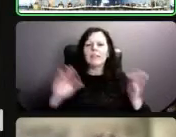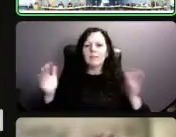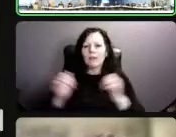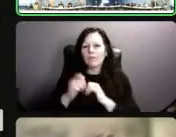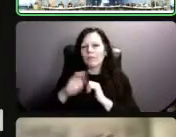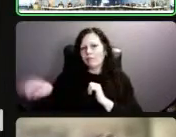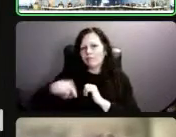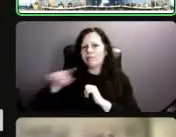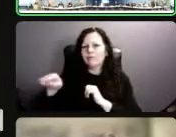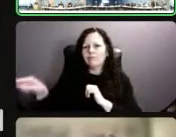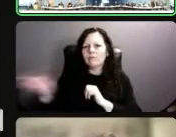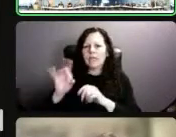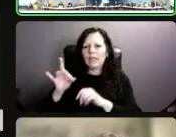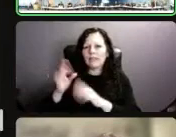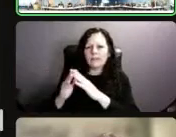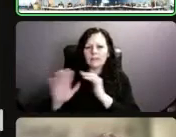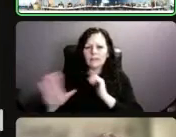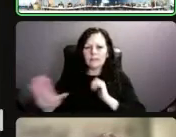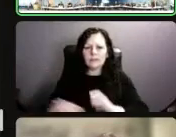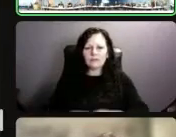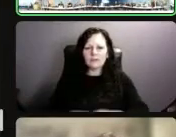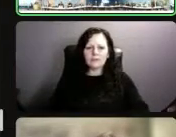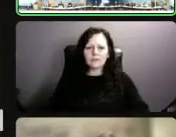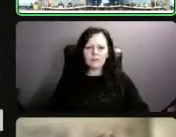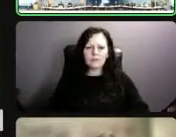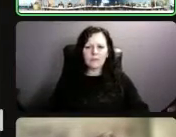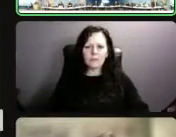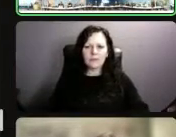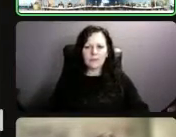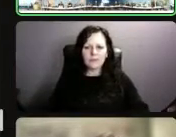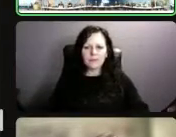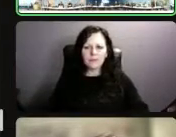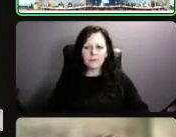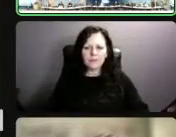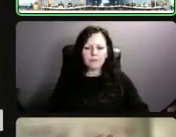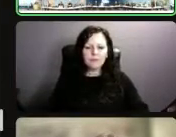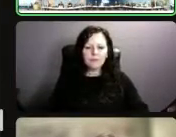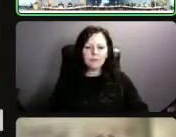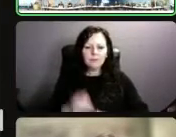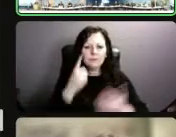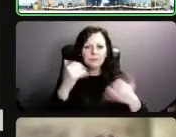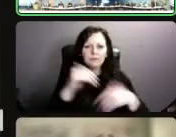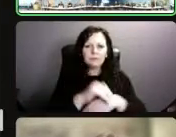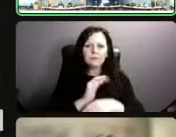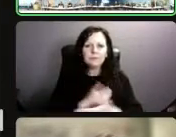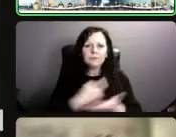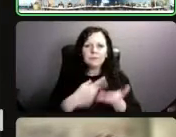FUNCTIONS HAVE SEVENTY EIGHT